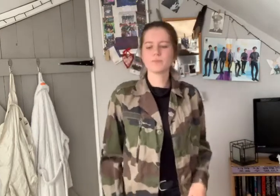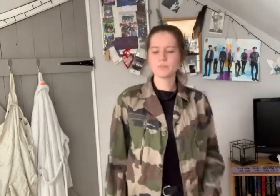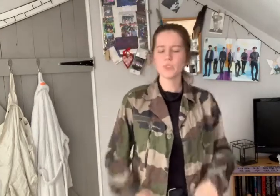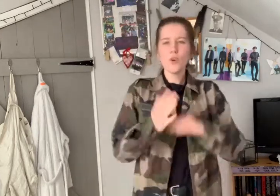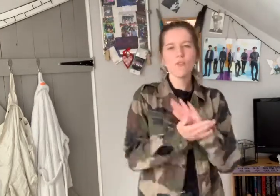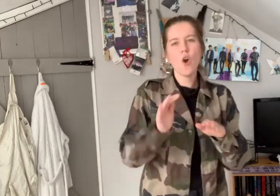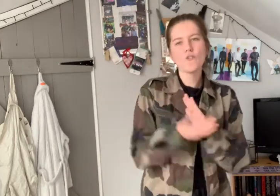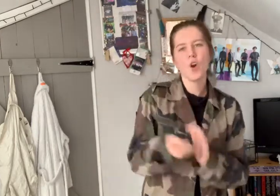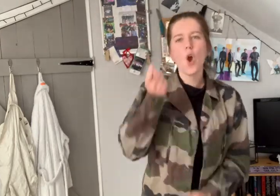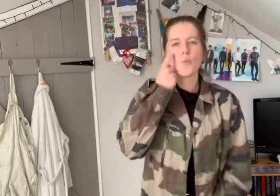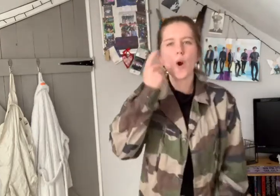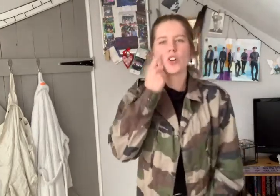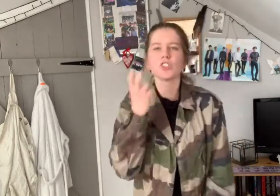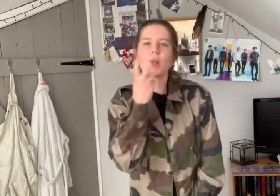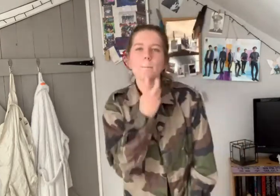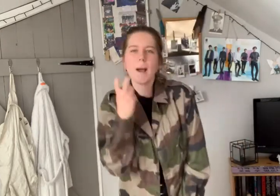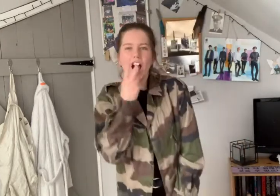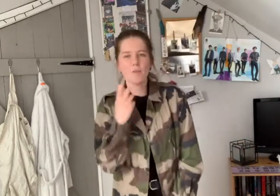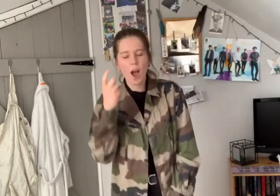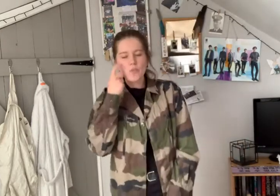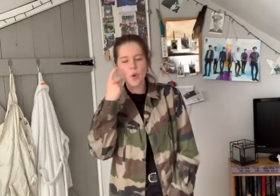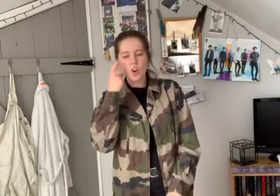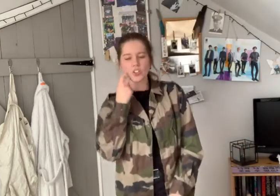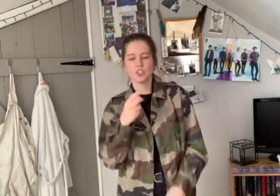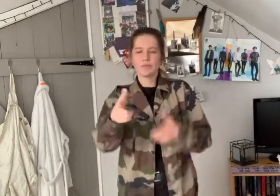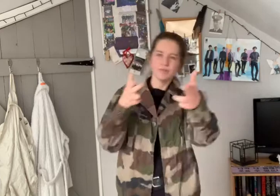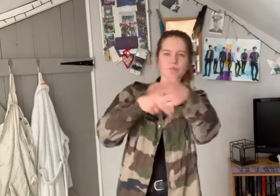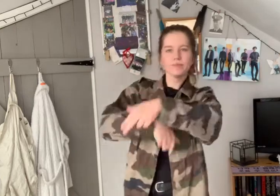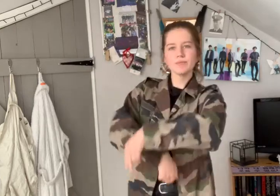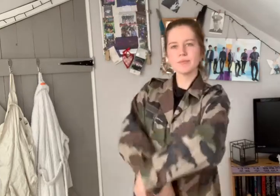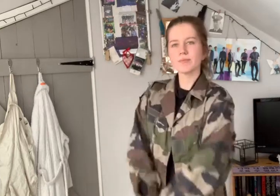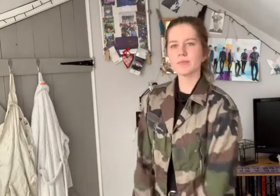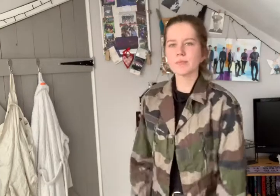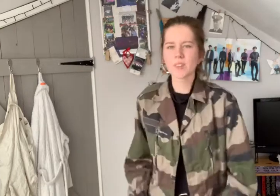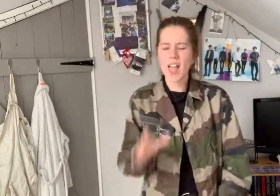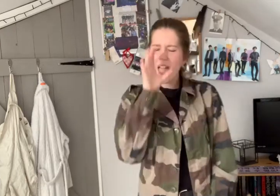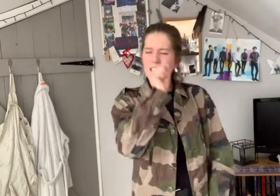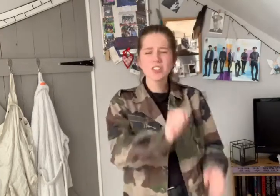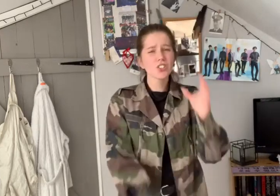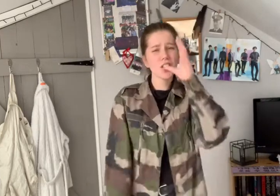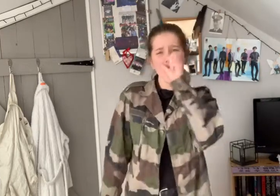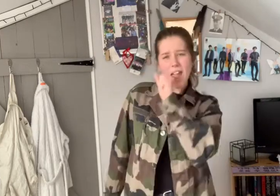Foot foot watch it your mouth mouth you watch it Haters gon' hate